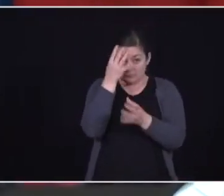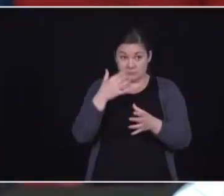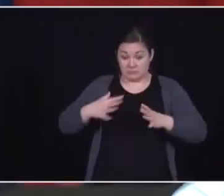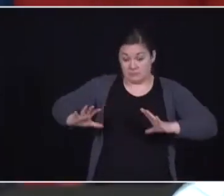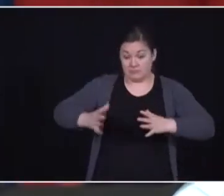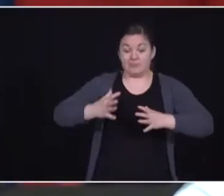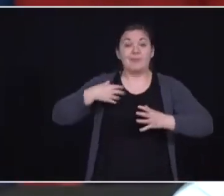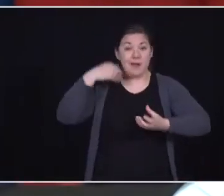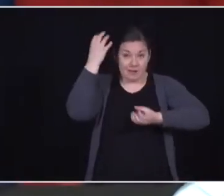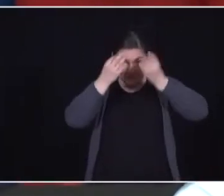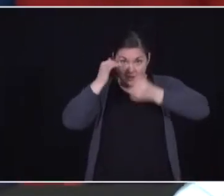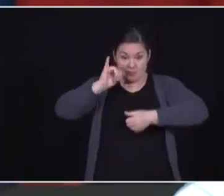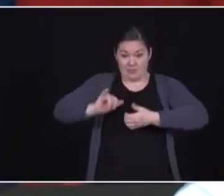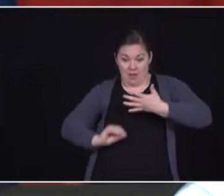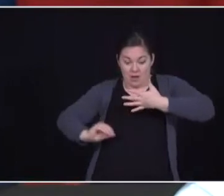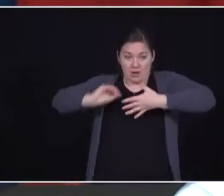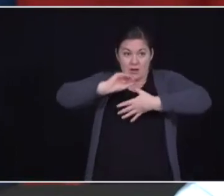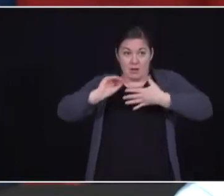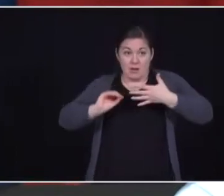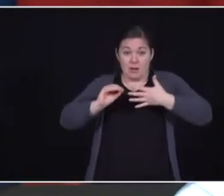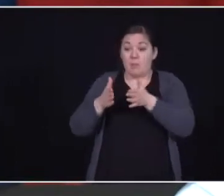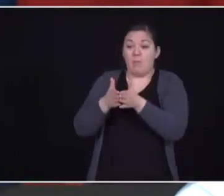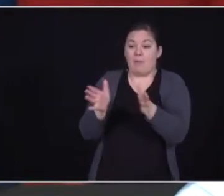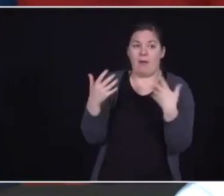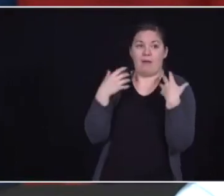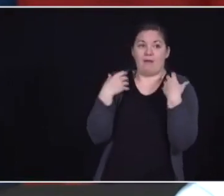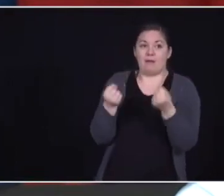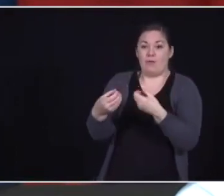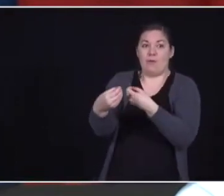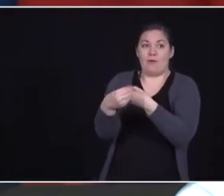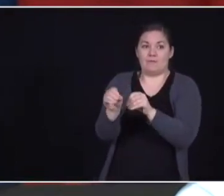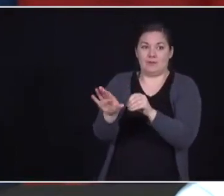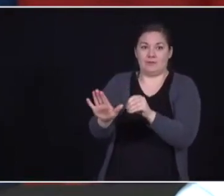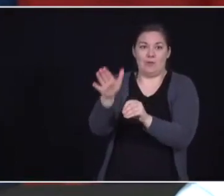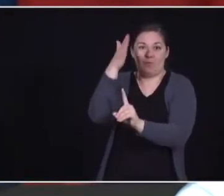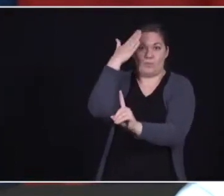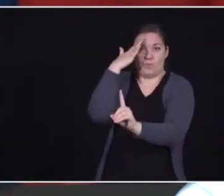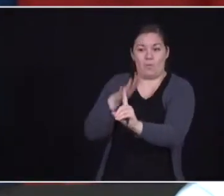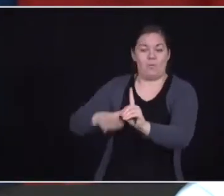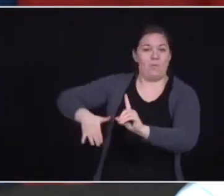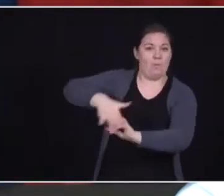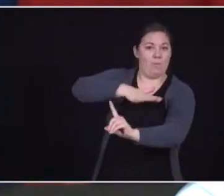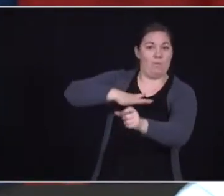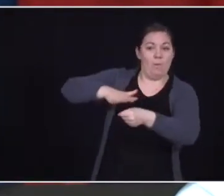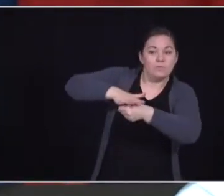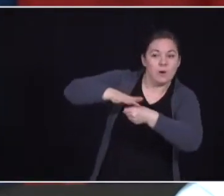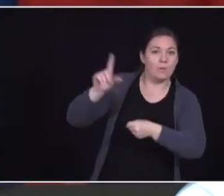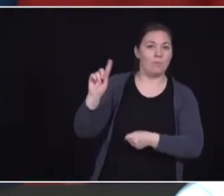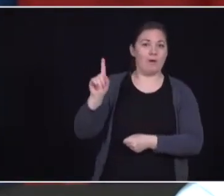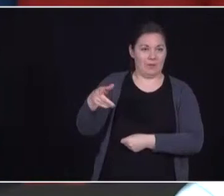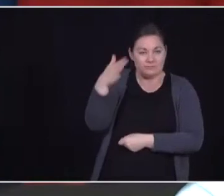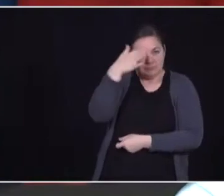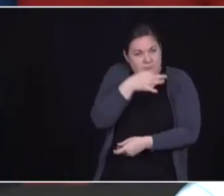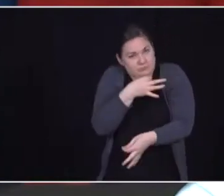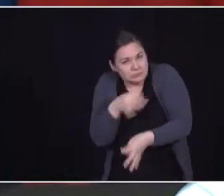Just one quick thing to that, that is an excellent addition Doctor Yaffe and frankly it fits exactly into what we have been